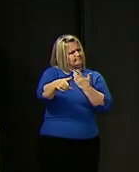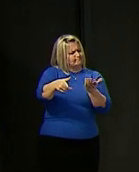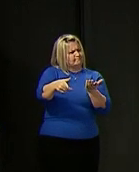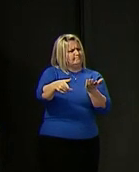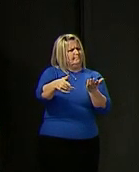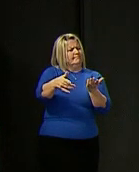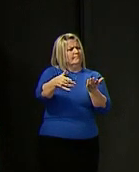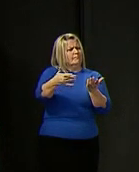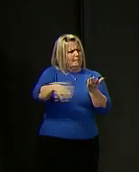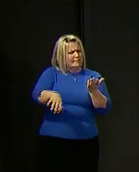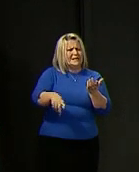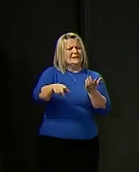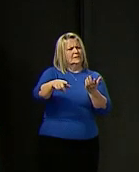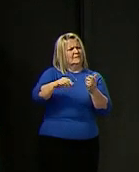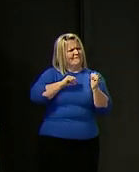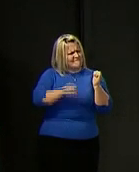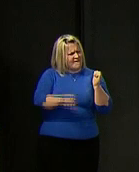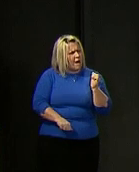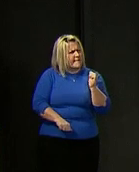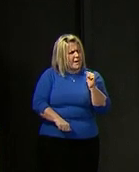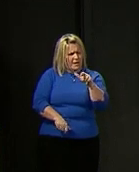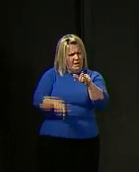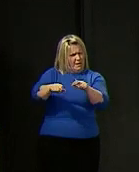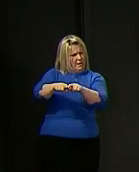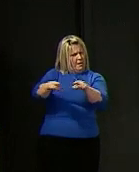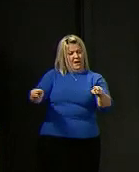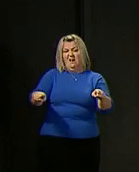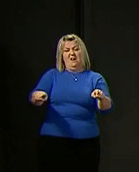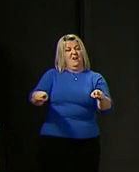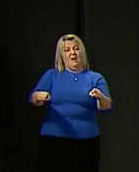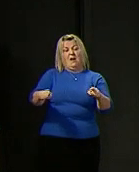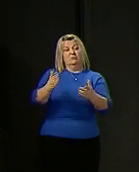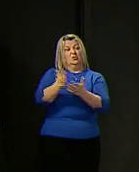farmers and they think some of them won't make it through this crisis due to